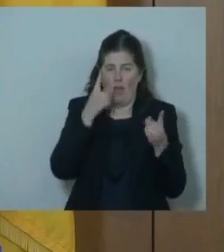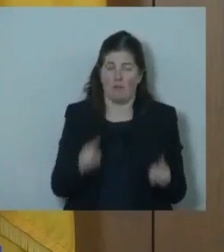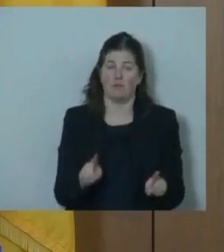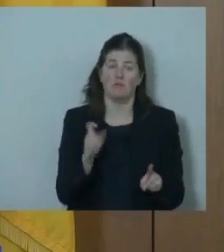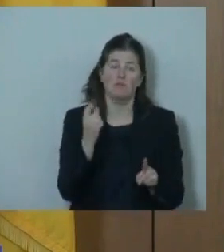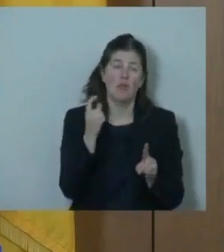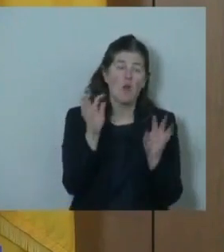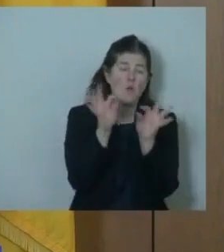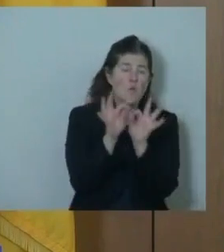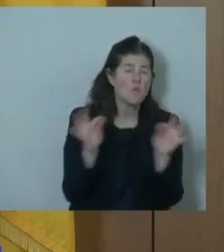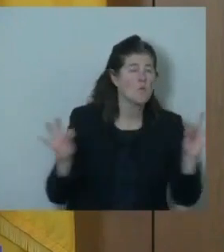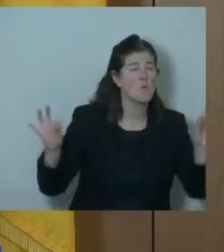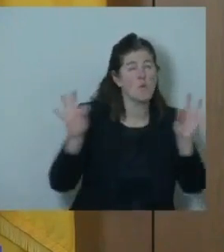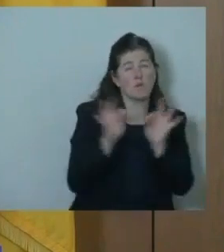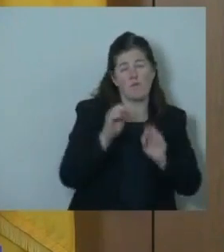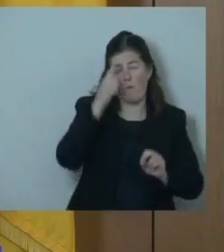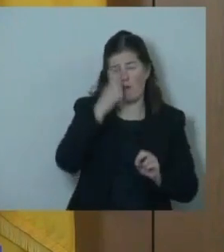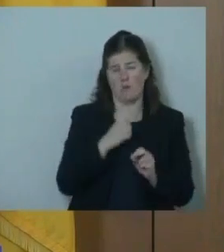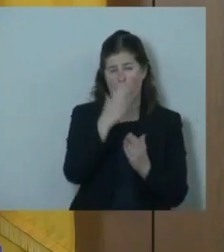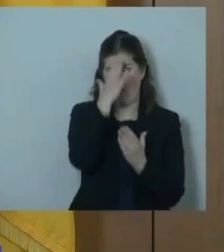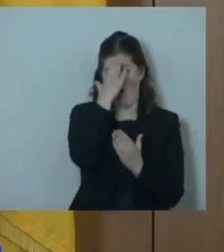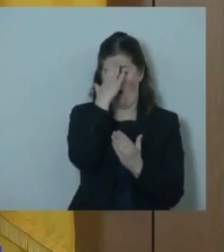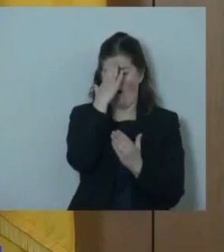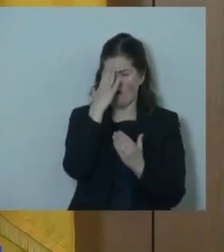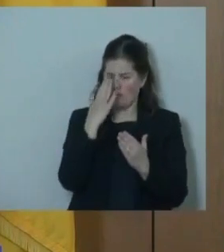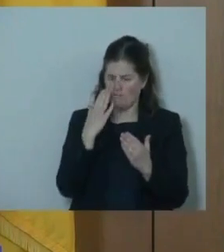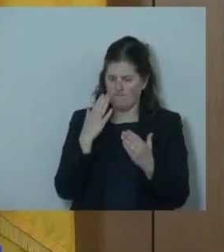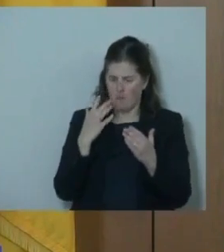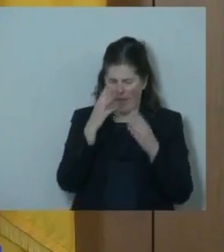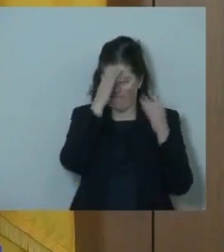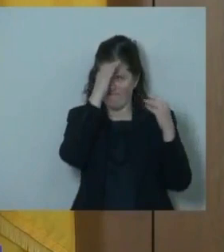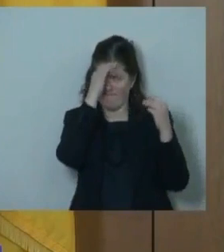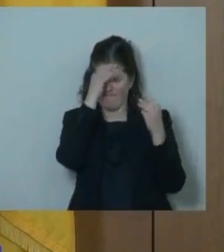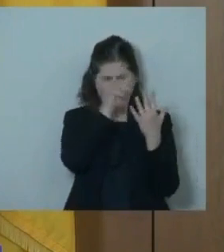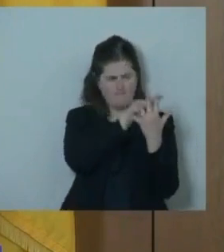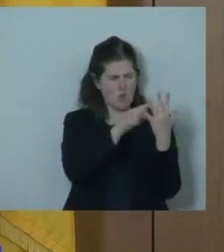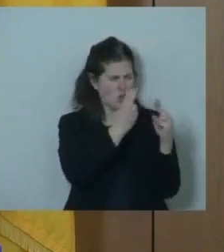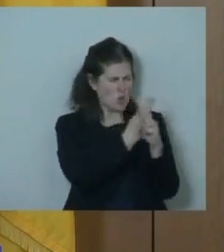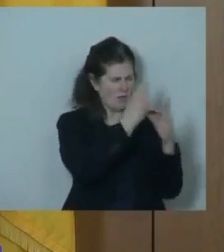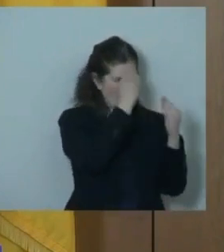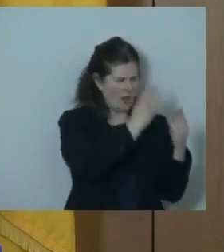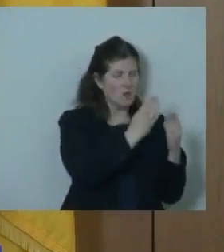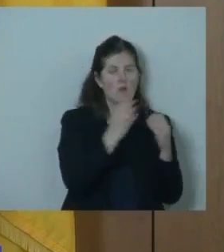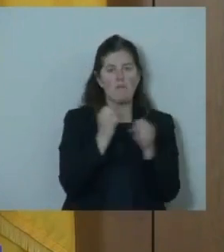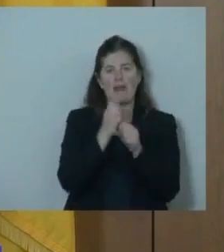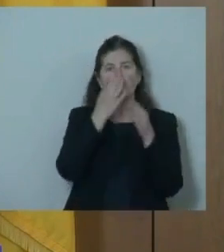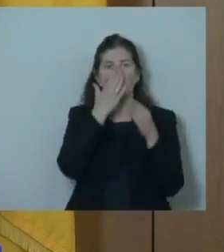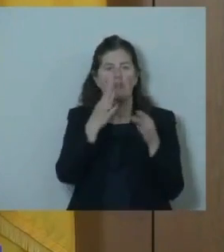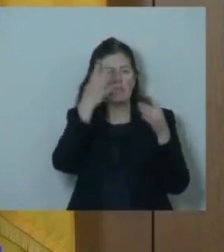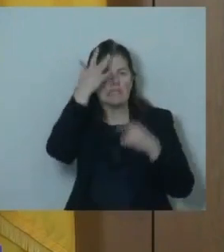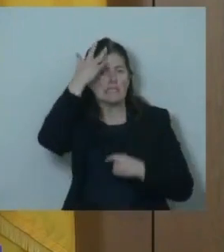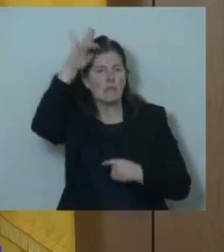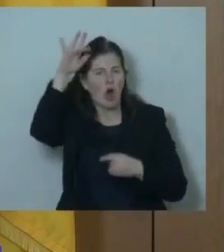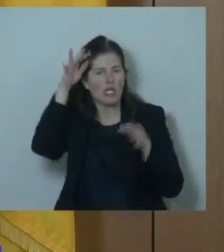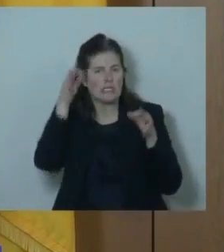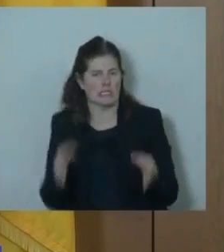WE WILL KEEP ASKING FOR THOSE SUPPLIES WE CAN EXPAND BOTH AT THE SAME TIME.